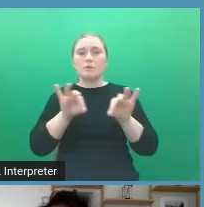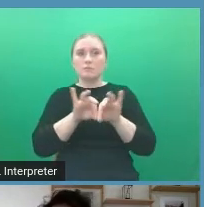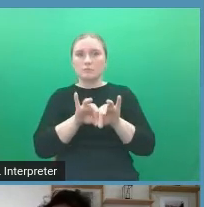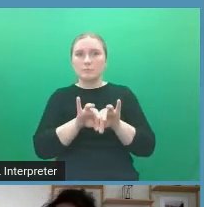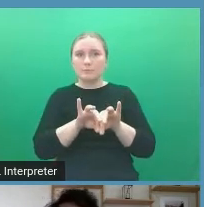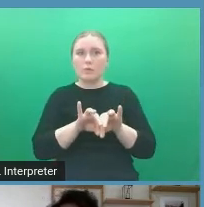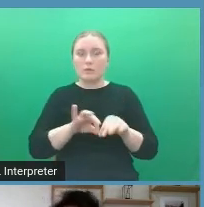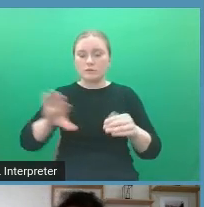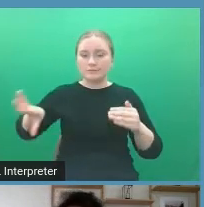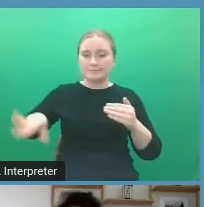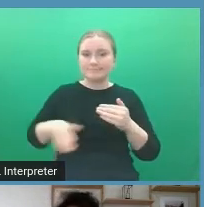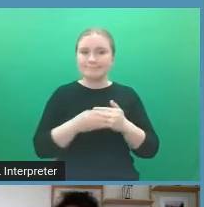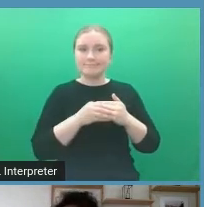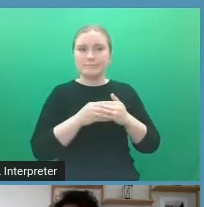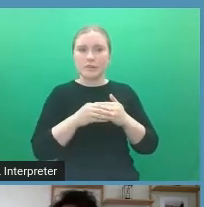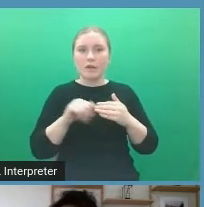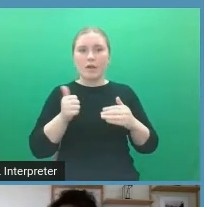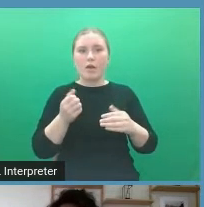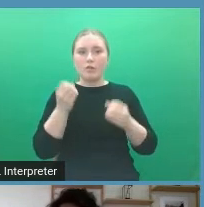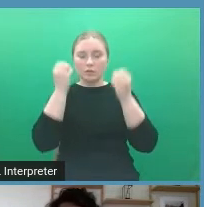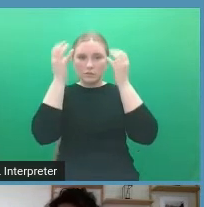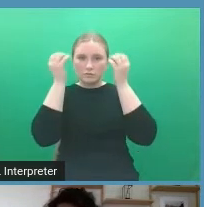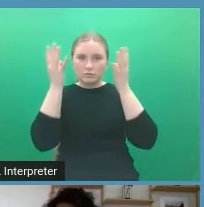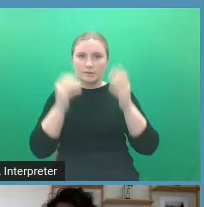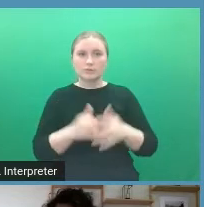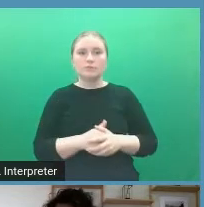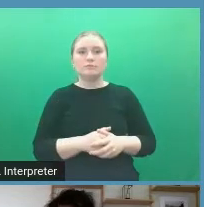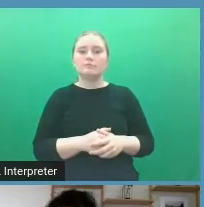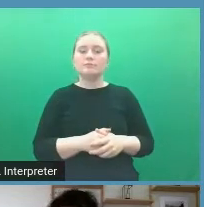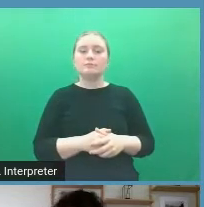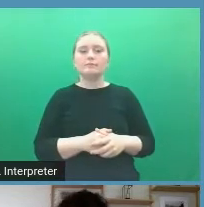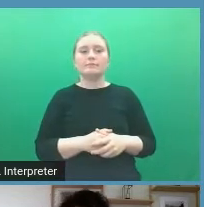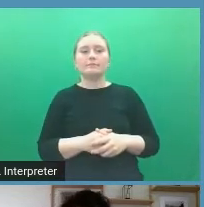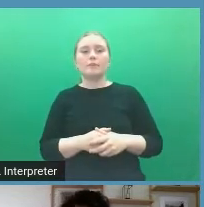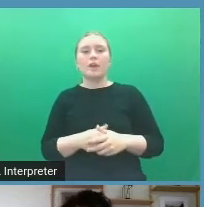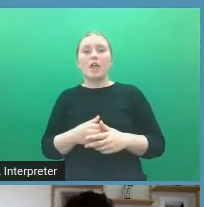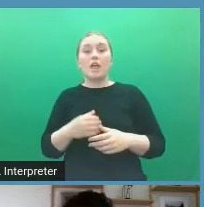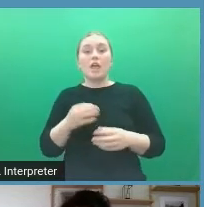then this information is not only helpful because it's part of the piece and should be captured of